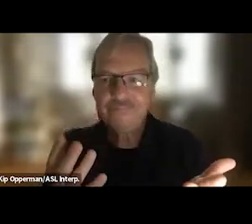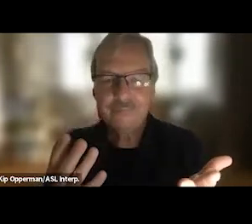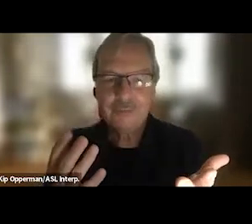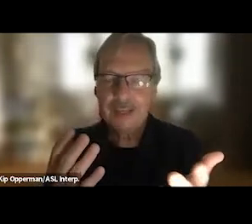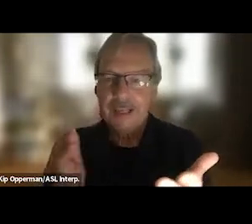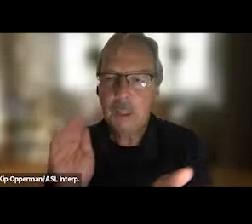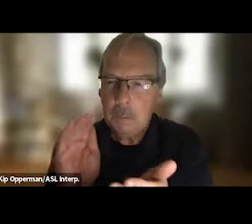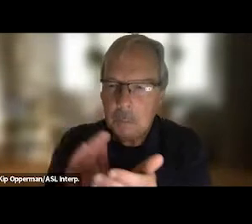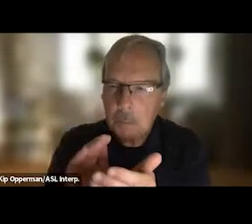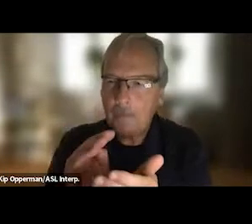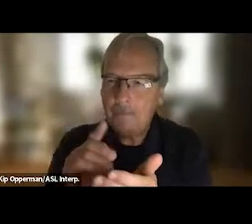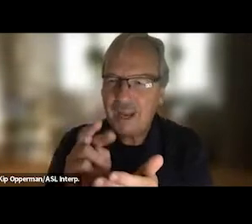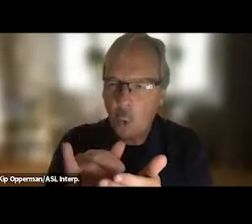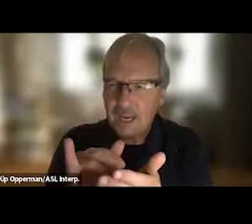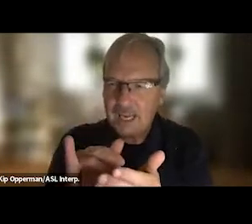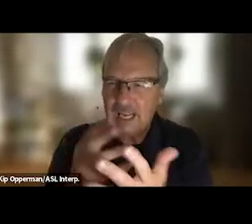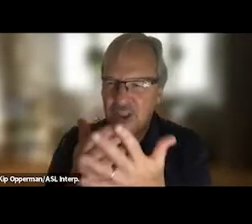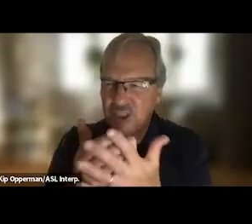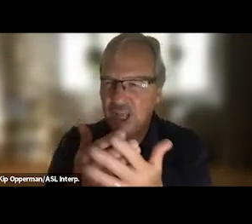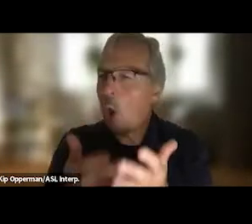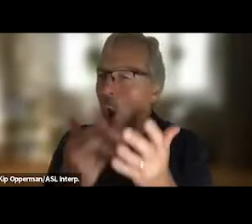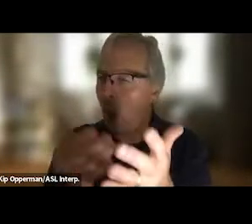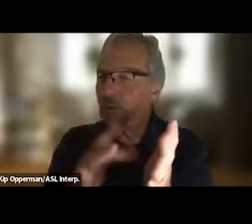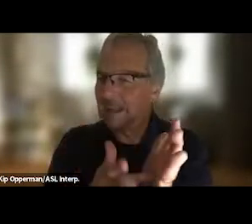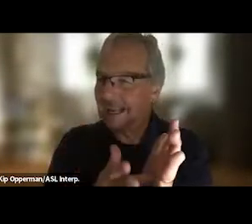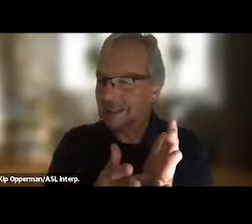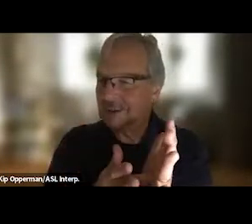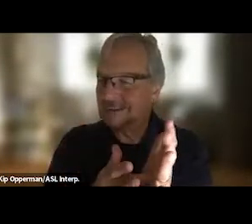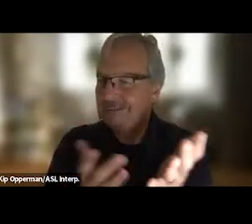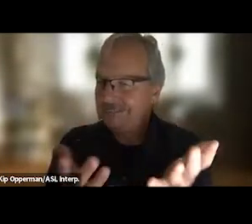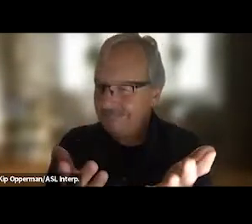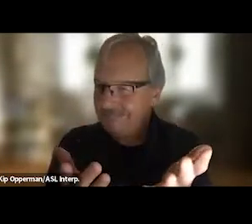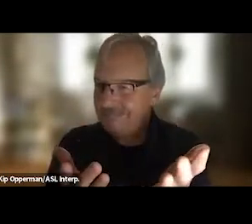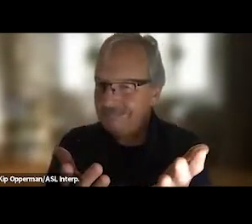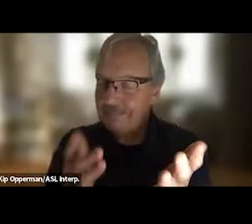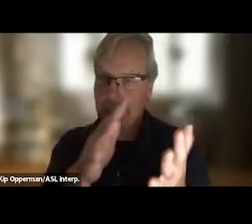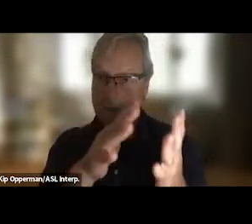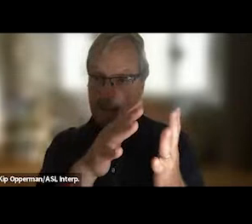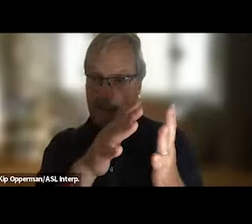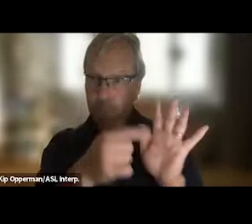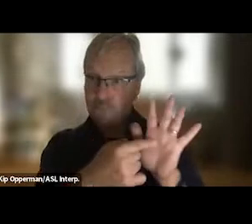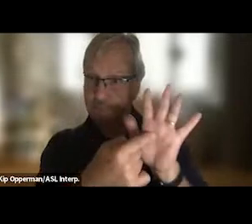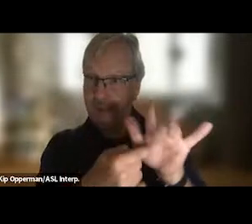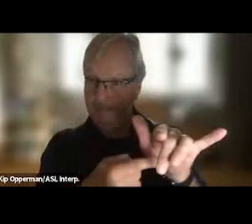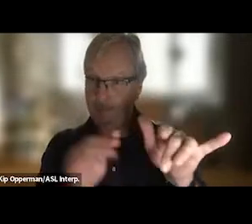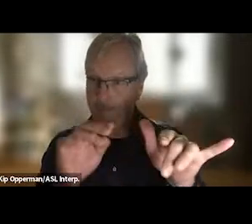and prisons actually offer any medications. This is a map that shows the prevalence of jails and prisons